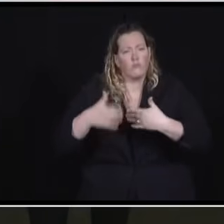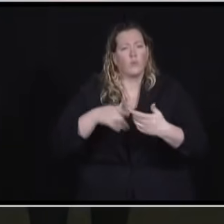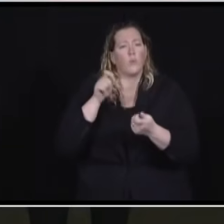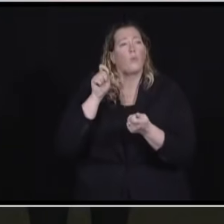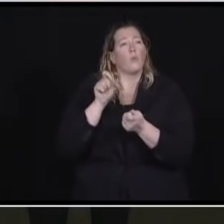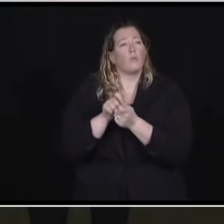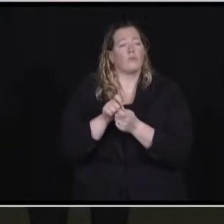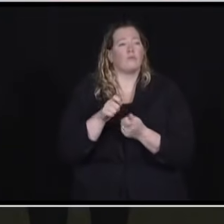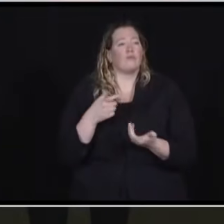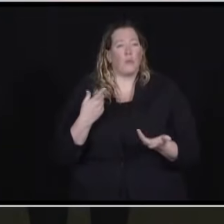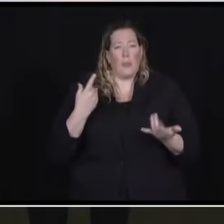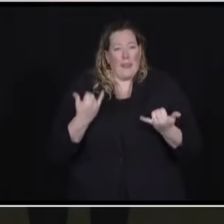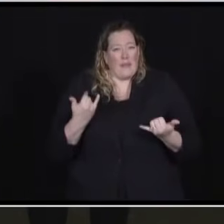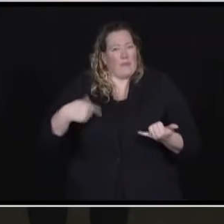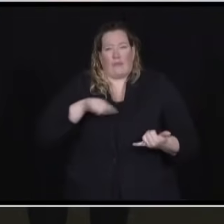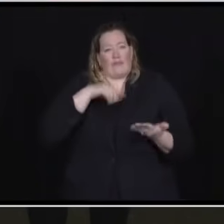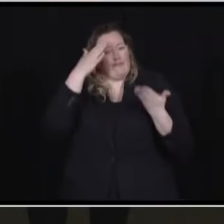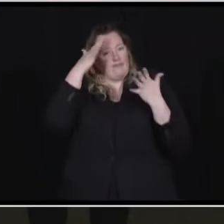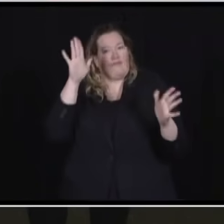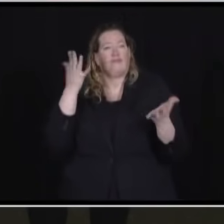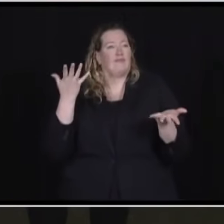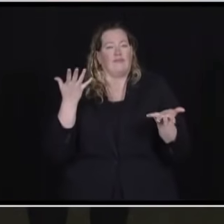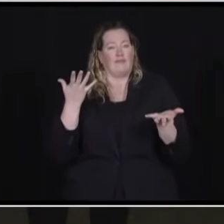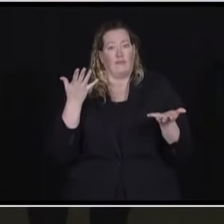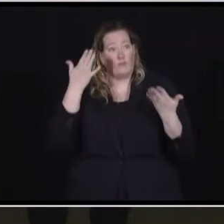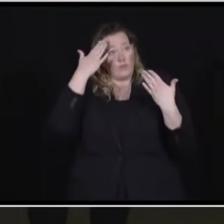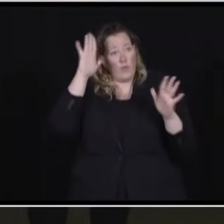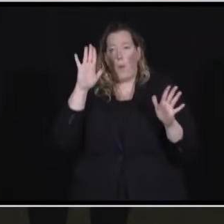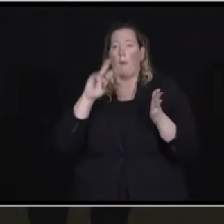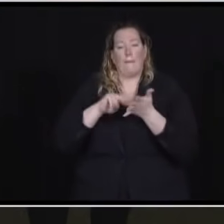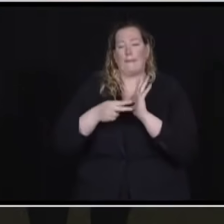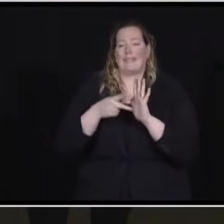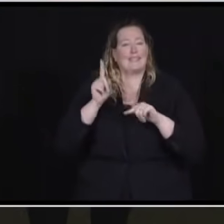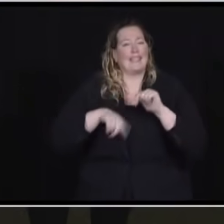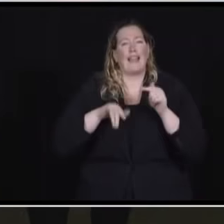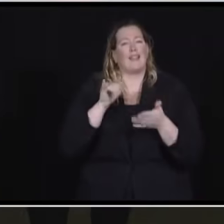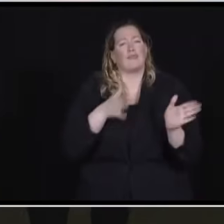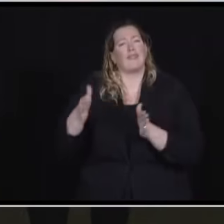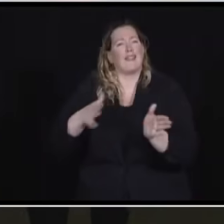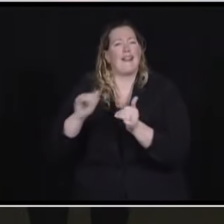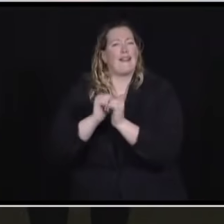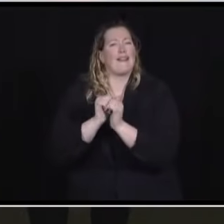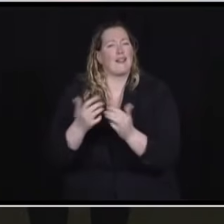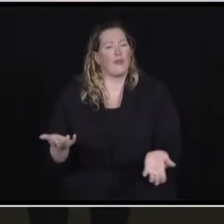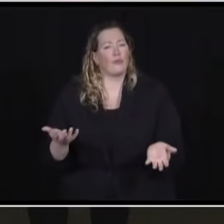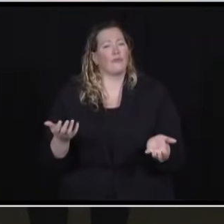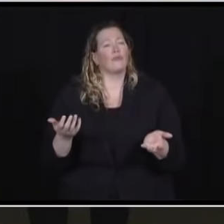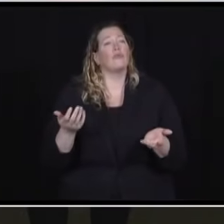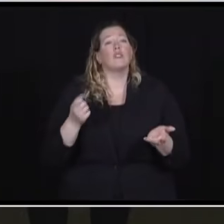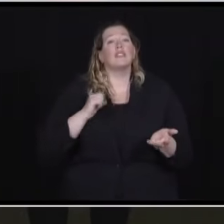receive each week. We need a clear line of sight into the timelines of the shipments.